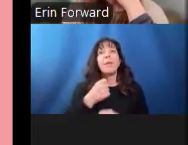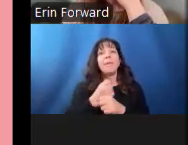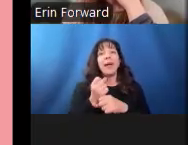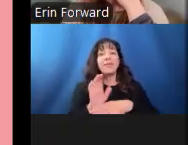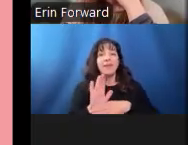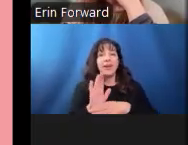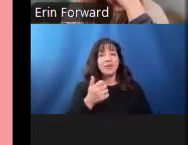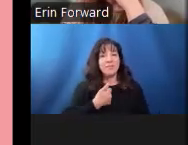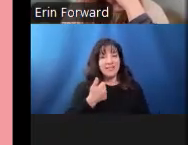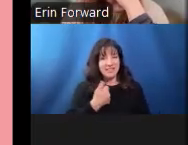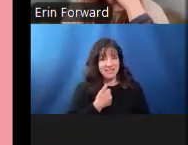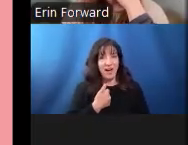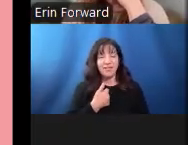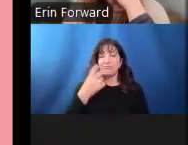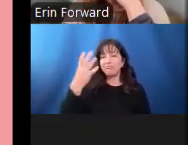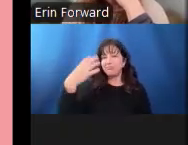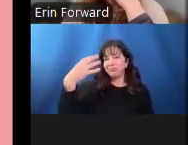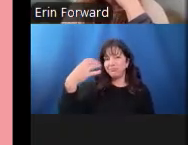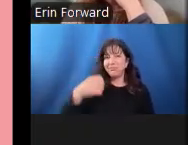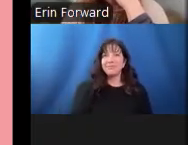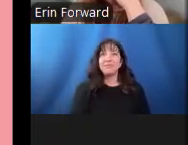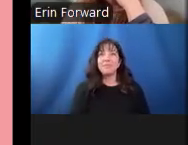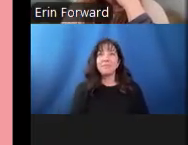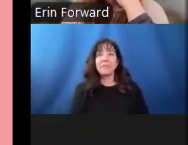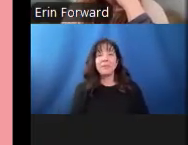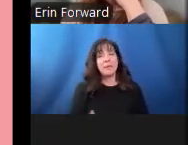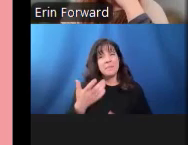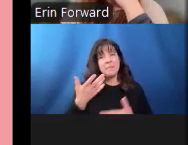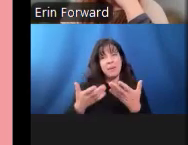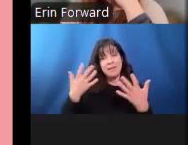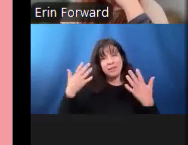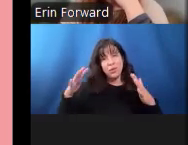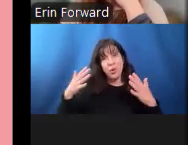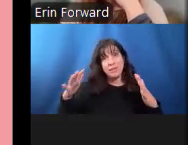Blender cooking. It might be kind of noisy, so I gotta